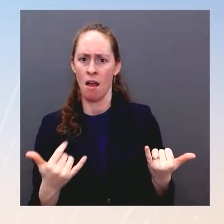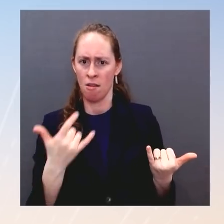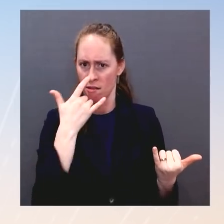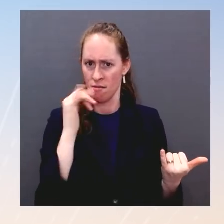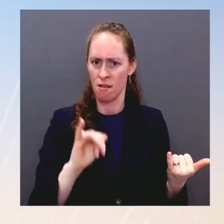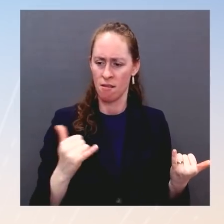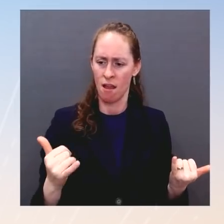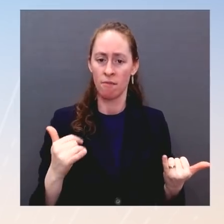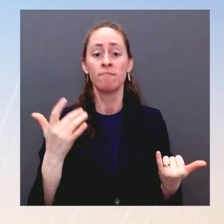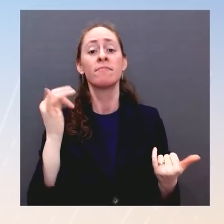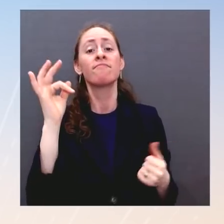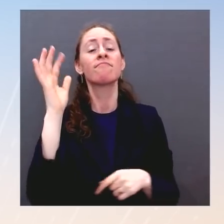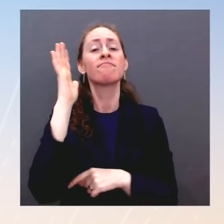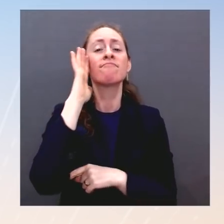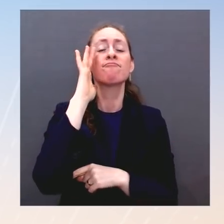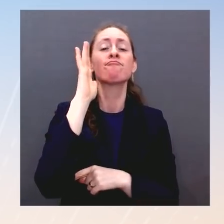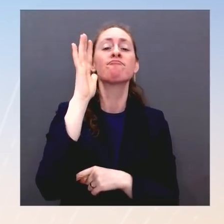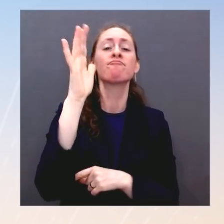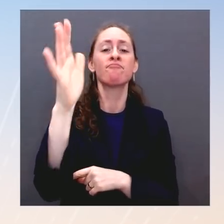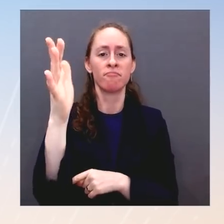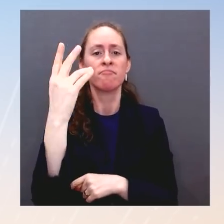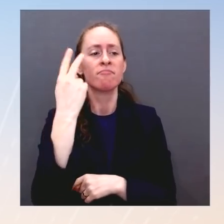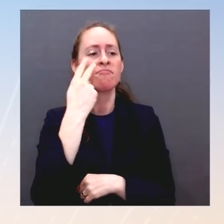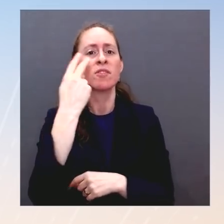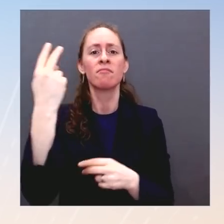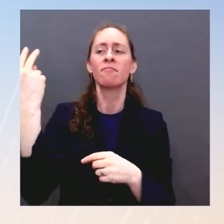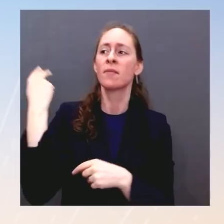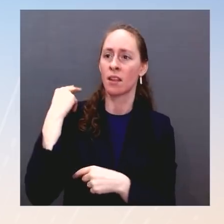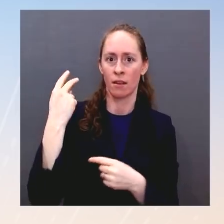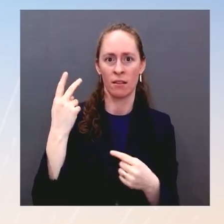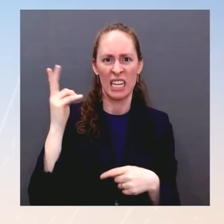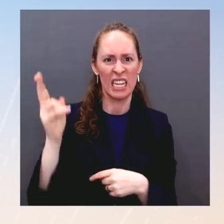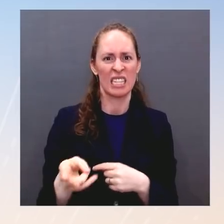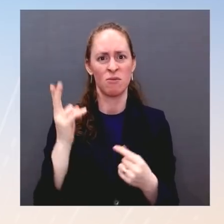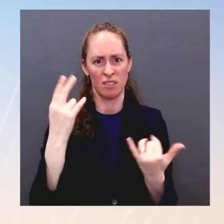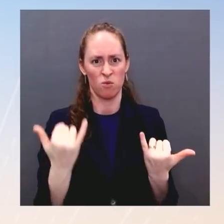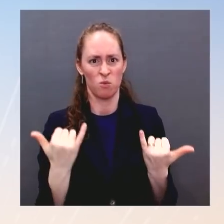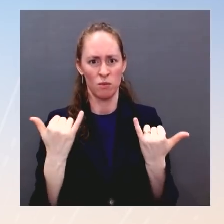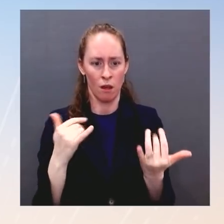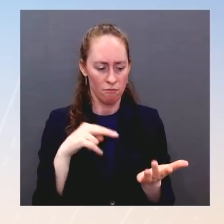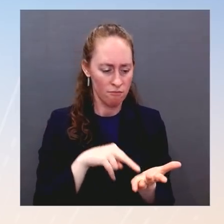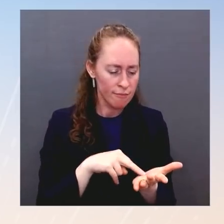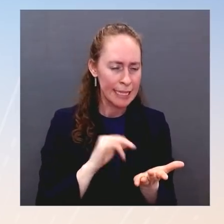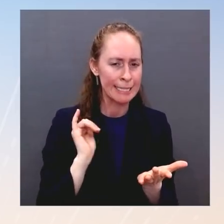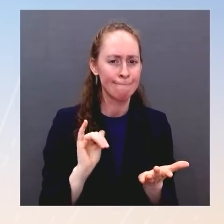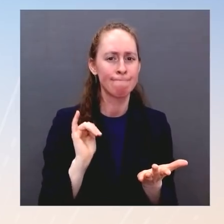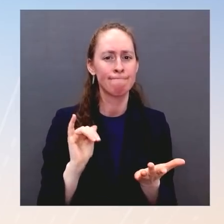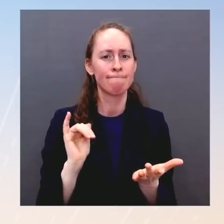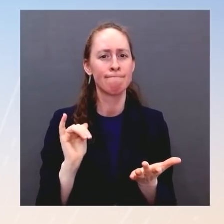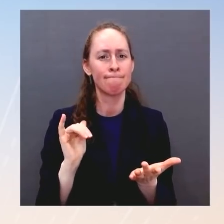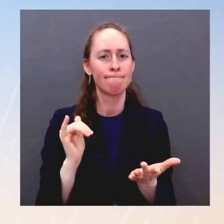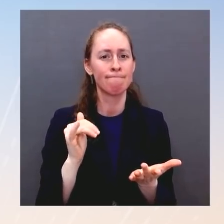The Press: Yeah, can I just follow up on that question in terms of building a global coalition against -- Ms. Psaki: Yeah. >> The Press: -- Russia, right? I mean, India, for example -- a Quad member --